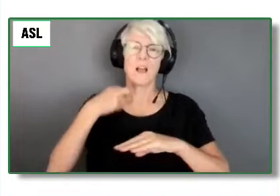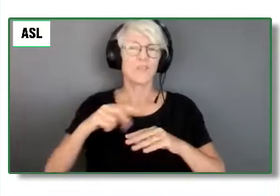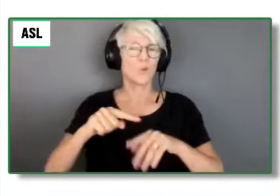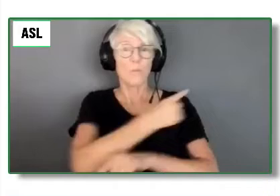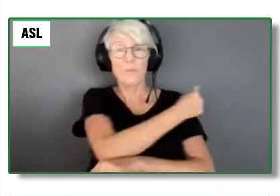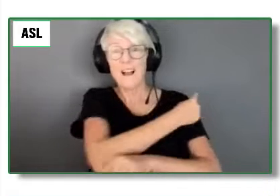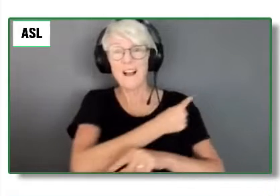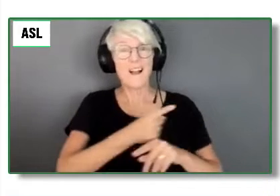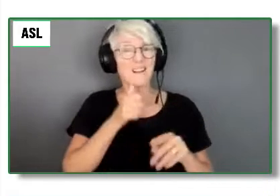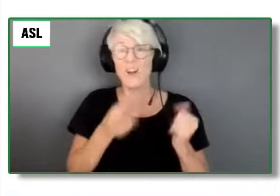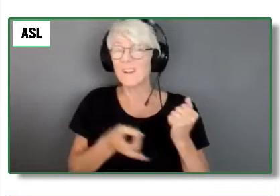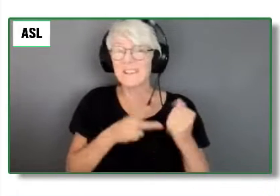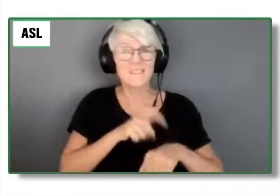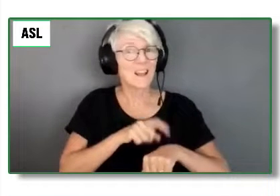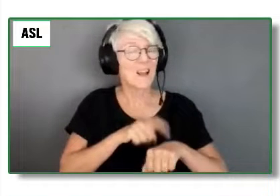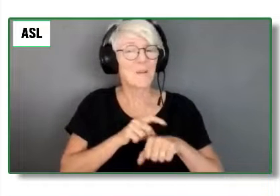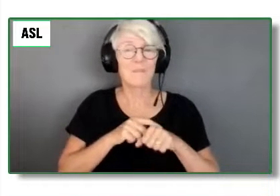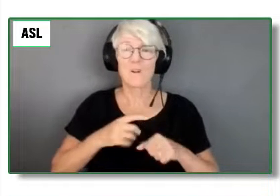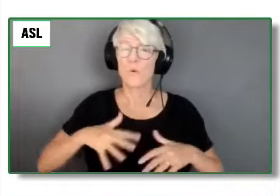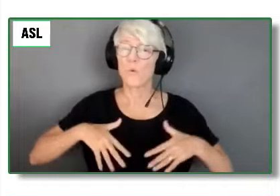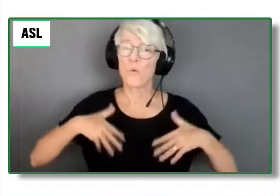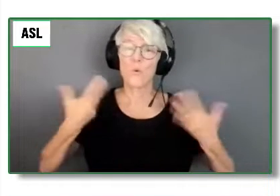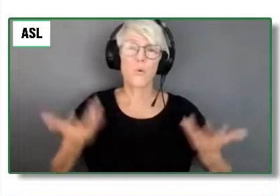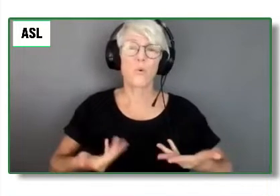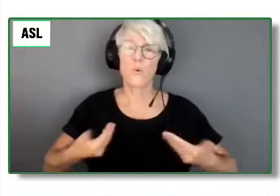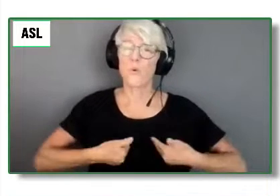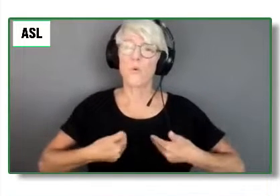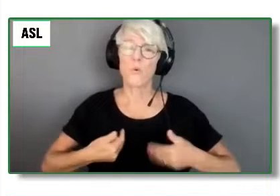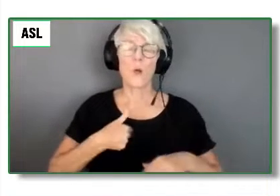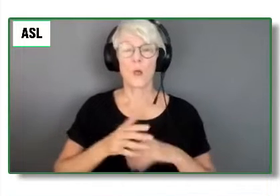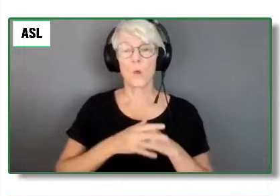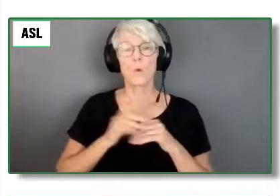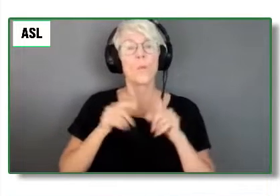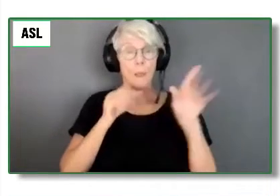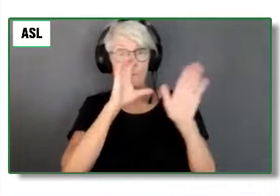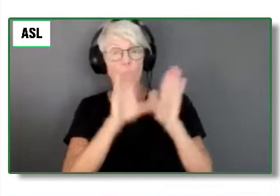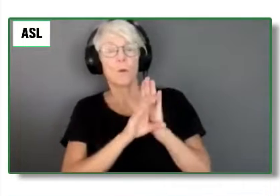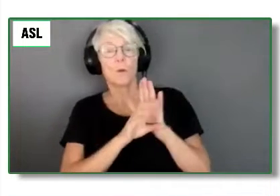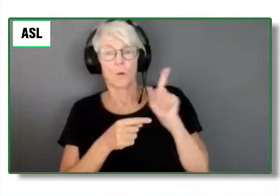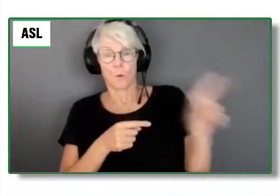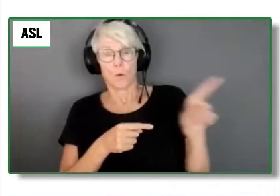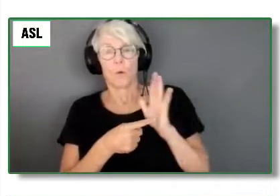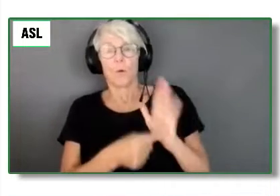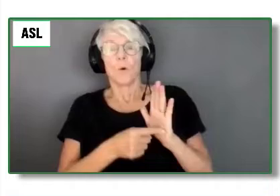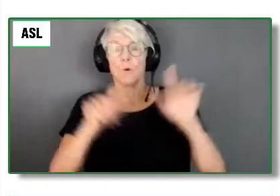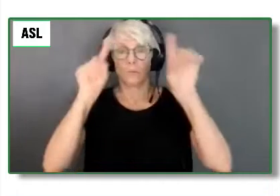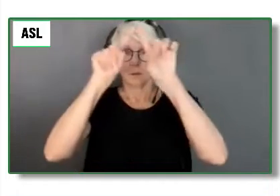in this slide we have a picture of um a trail signage and it lists the trail